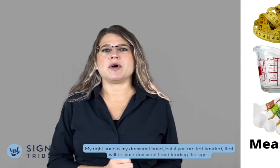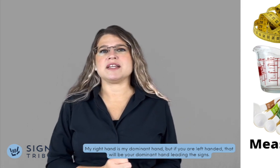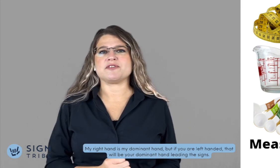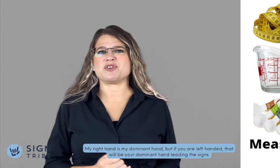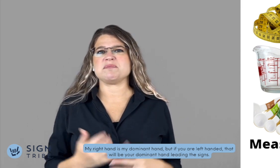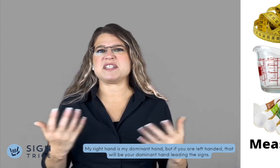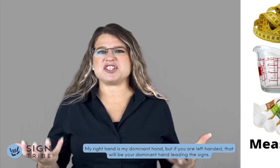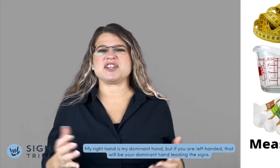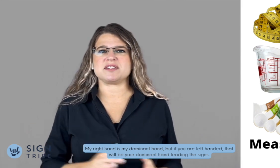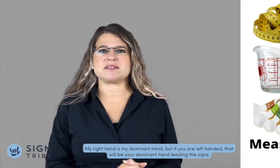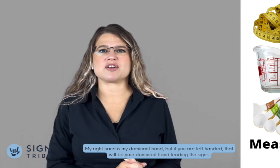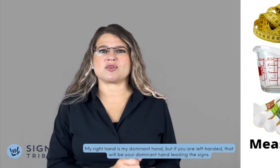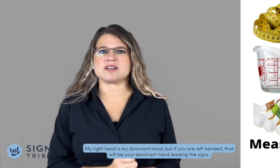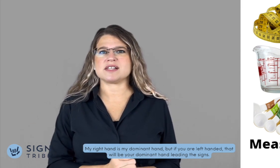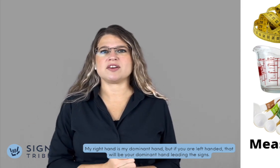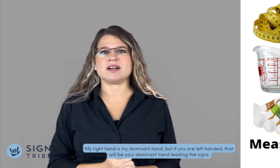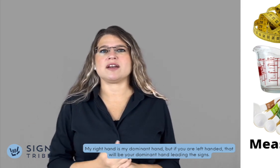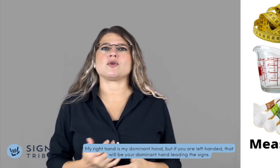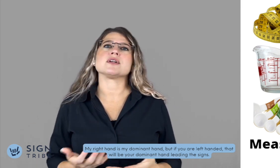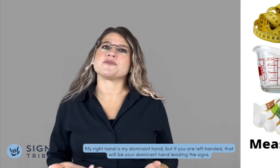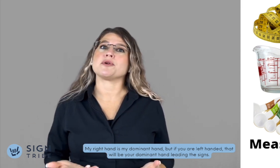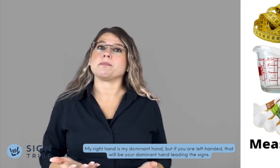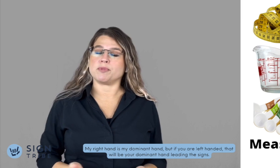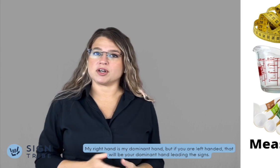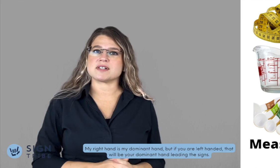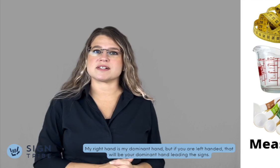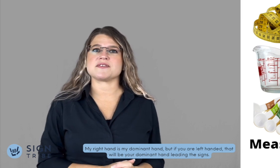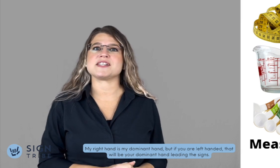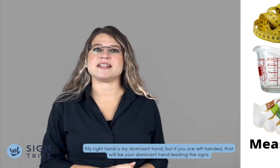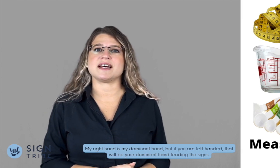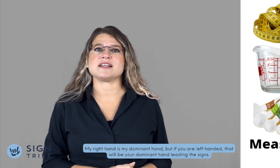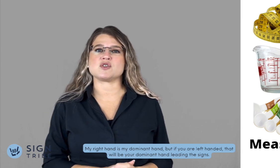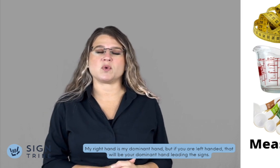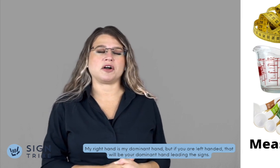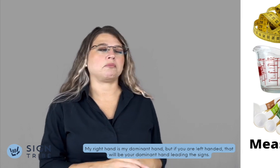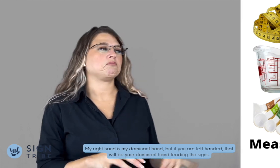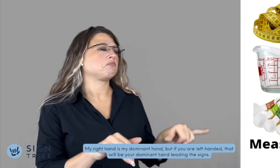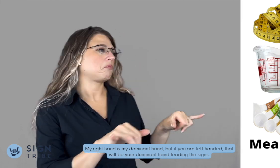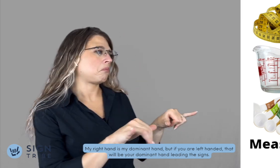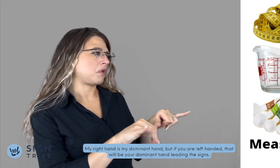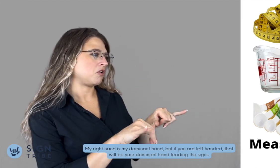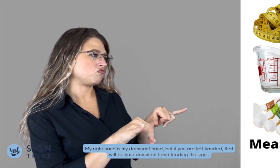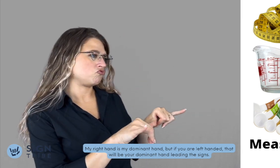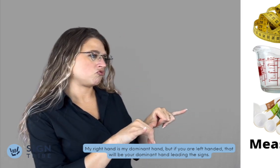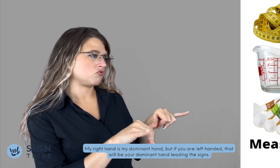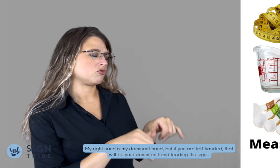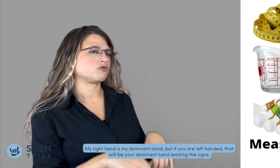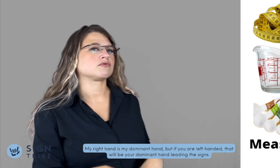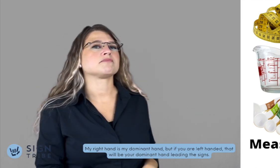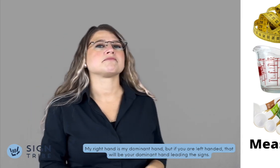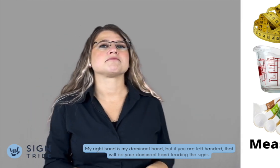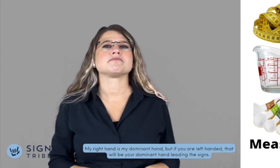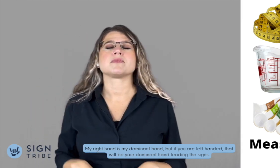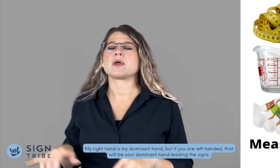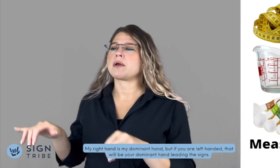on different teachings across the internet or different books because I've seen that as well.